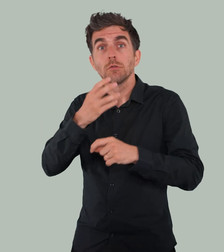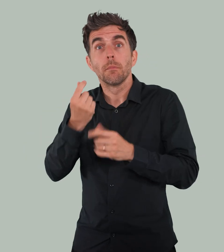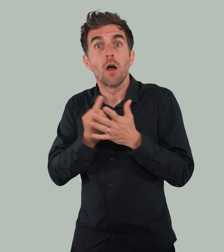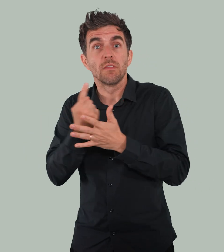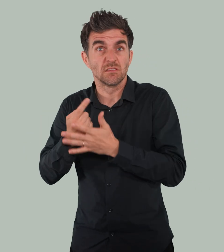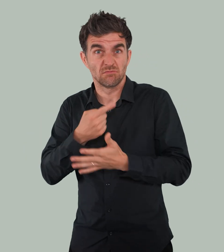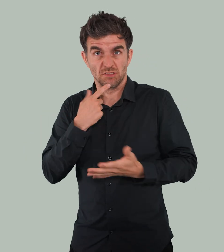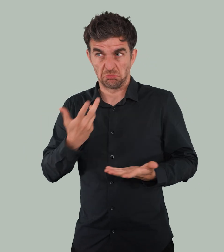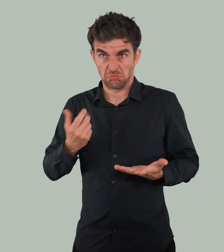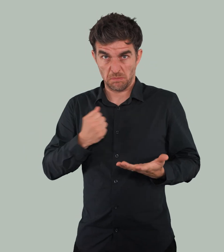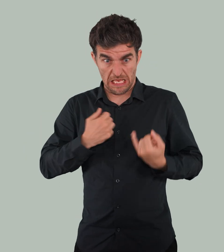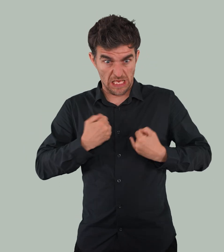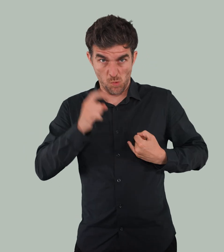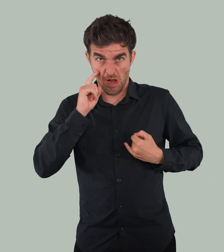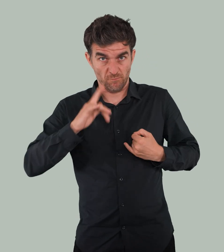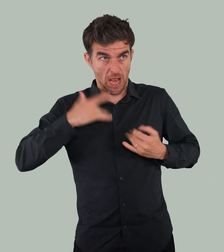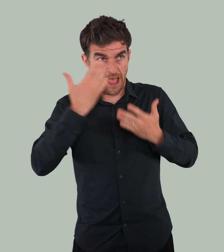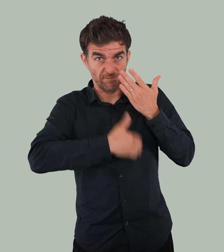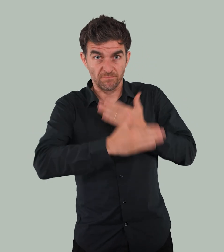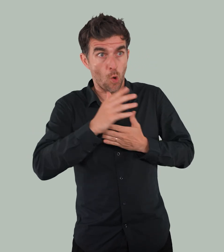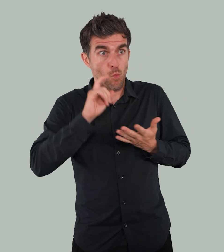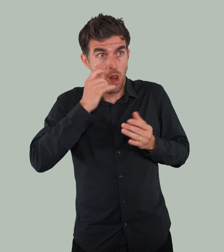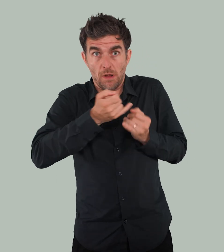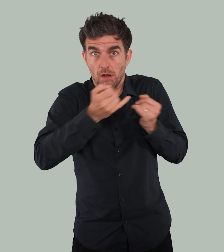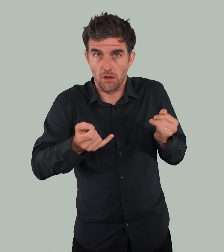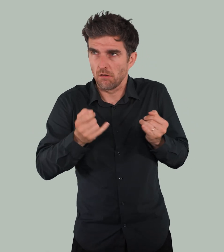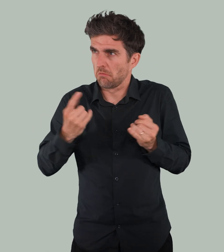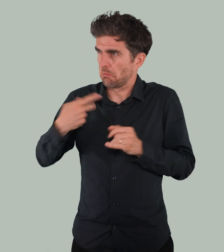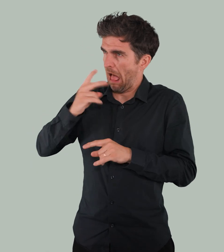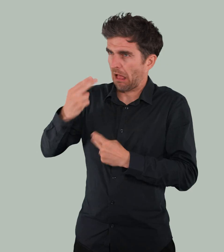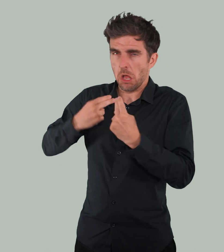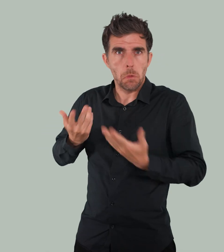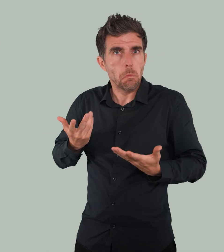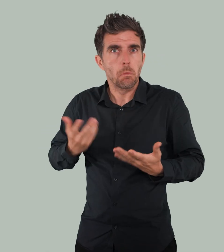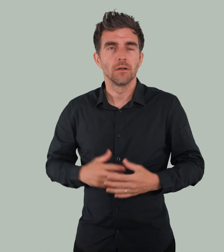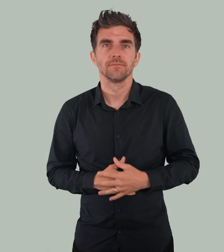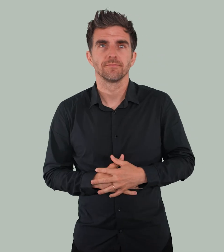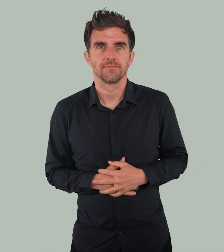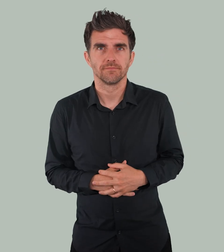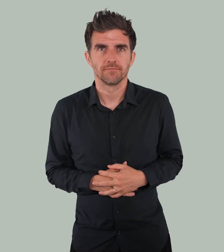cases where they consider their conditions to be lifelong or degenerative.